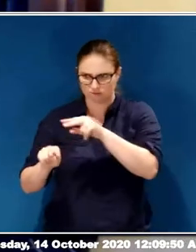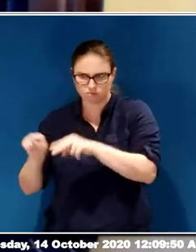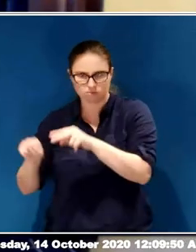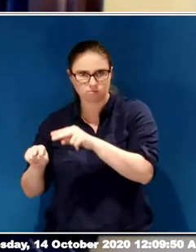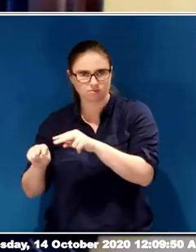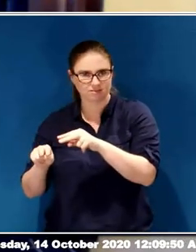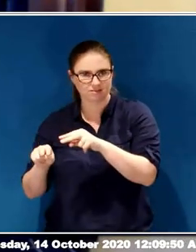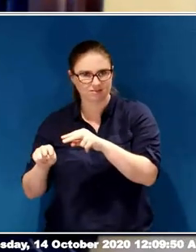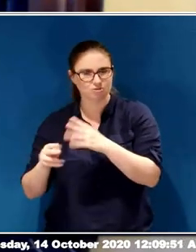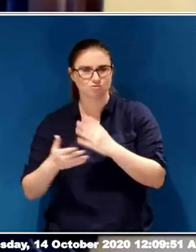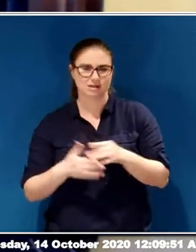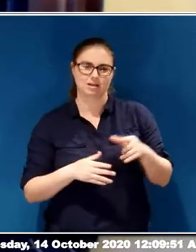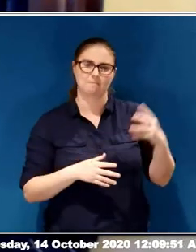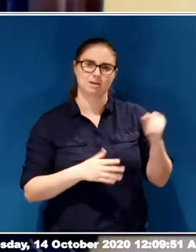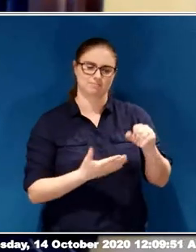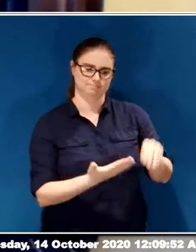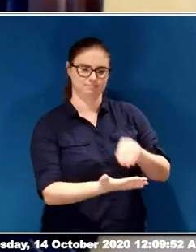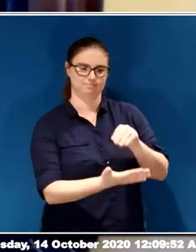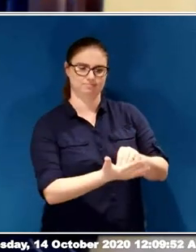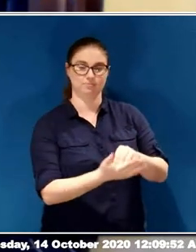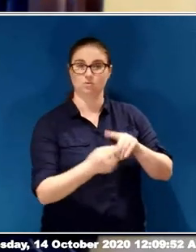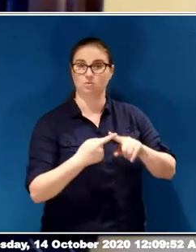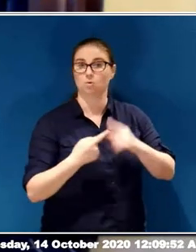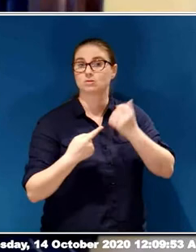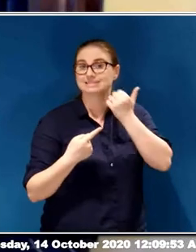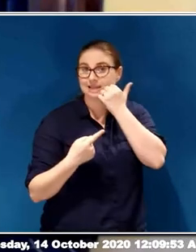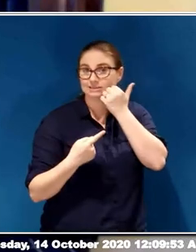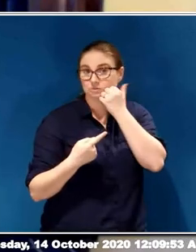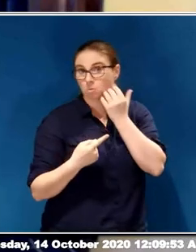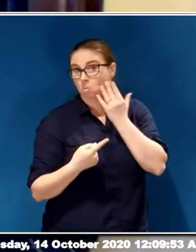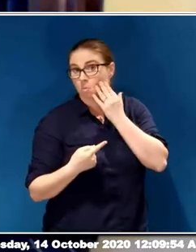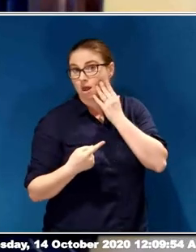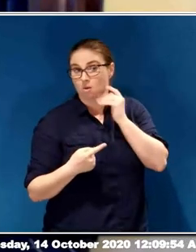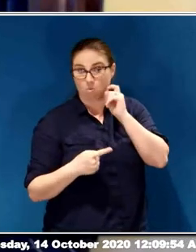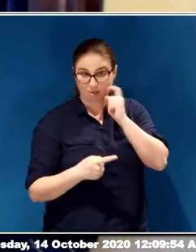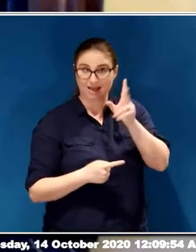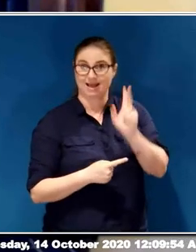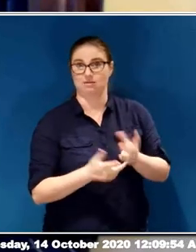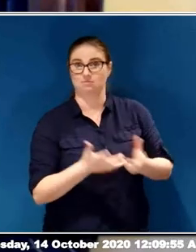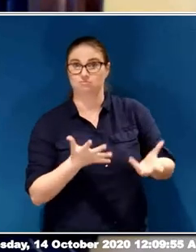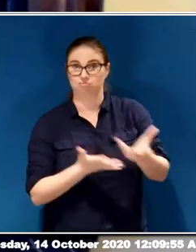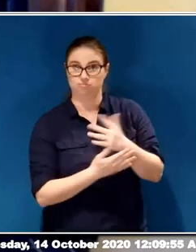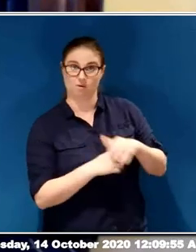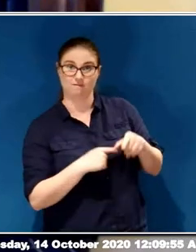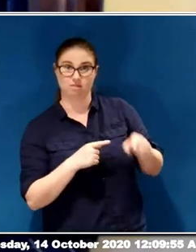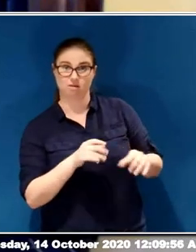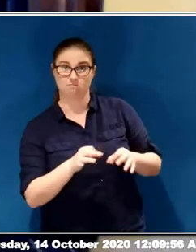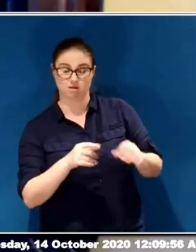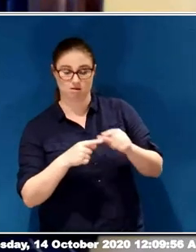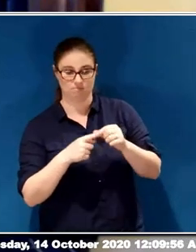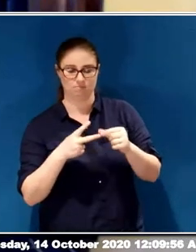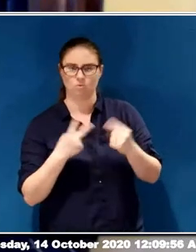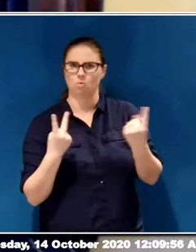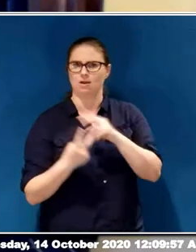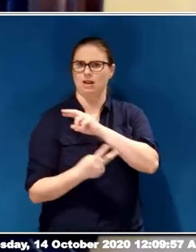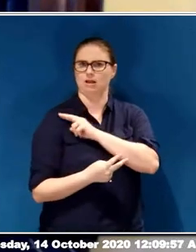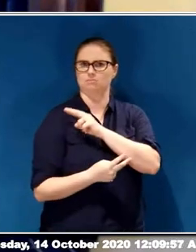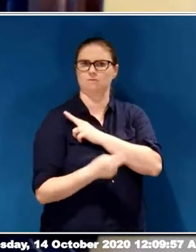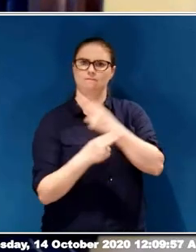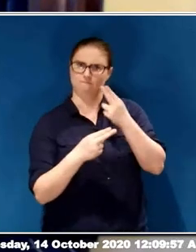will be collecting the information to make sure that progress is being made and who will attend the next meeting. An action plan has to be accountable.